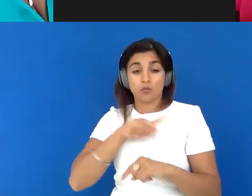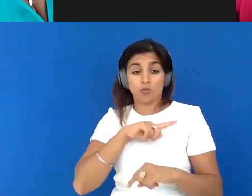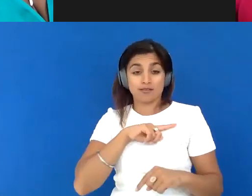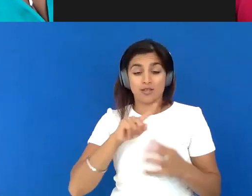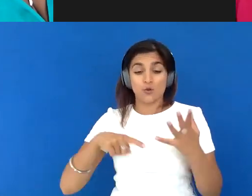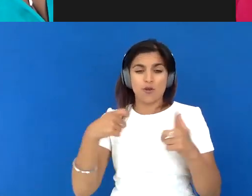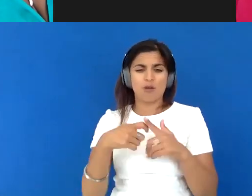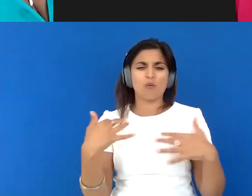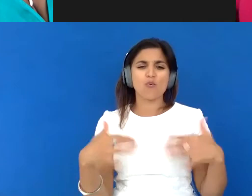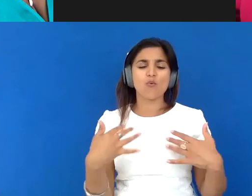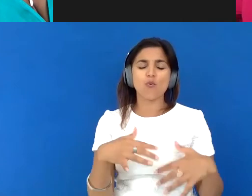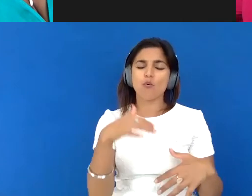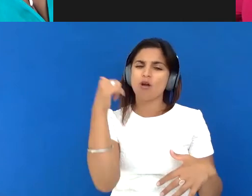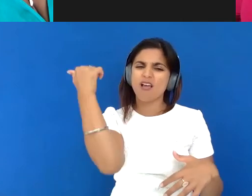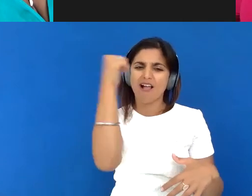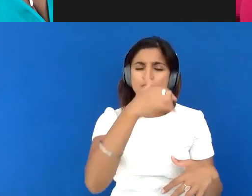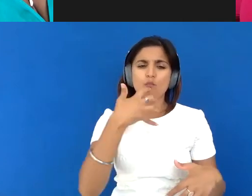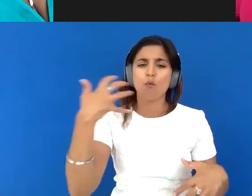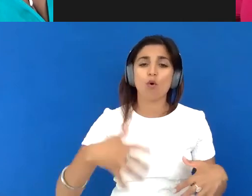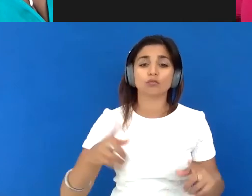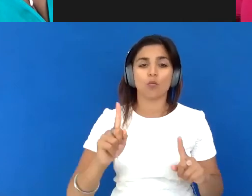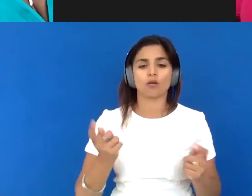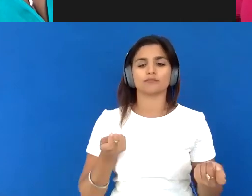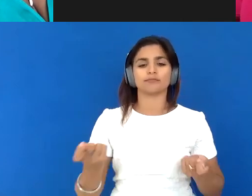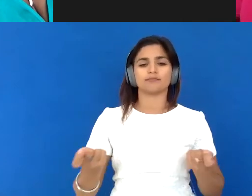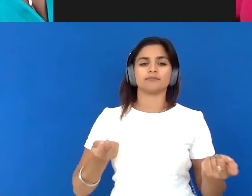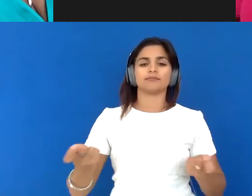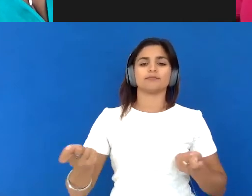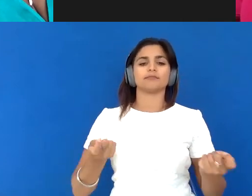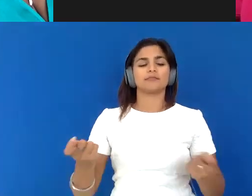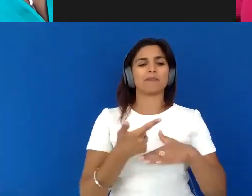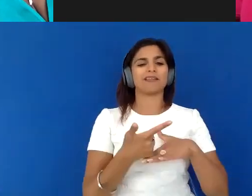the great Empire and we don't, we've rarely questioned it and it's very easy to